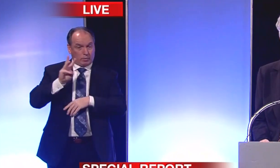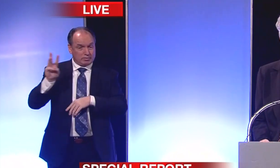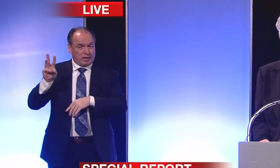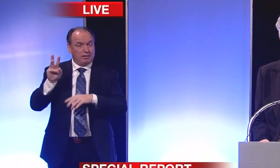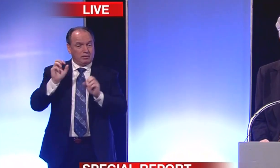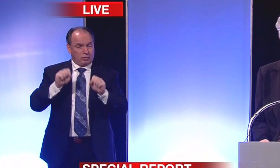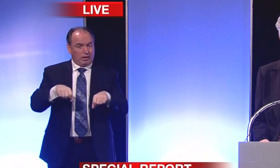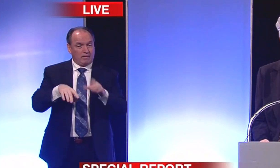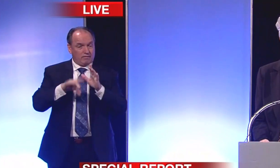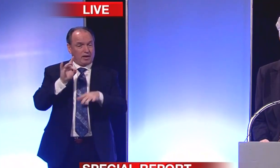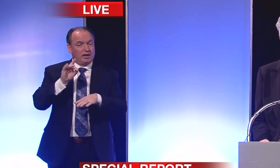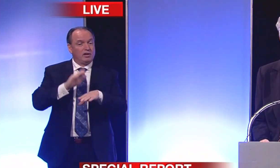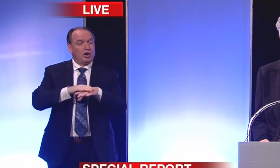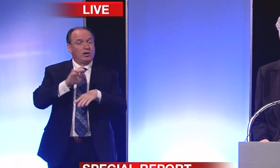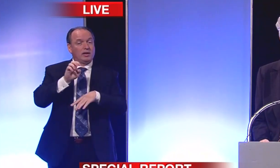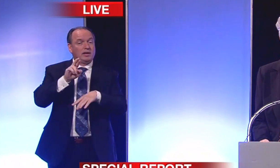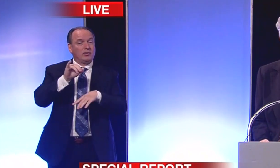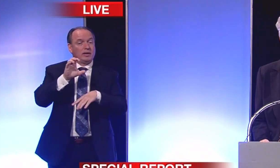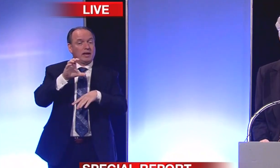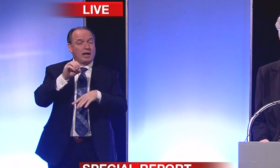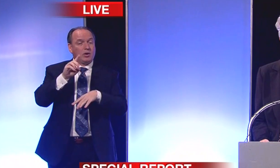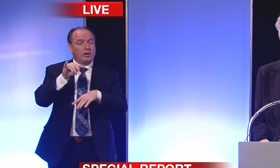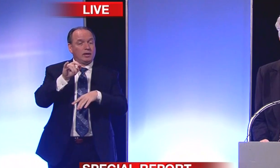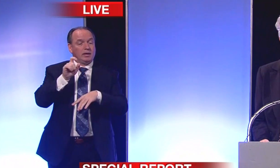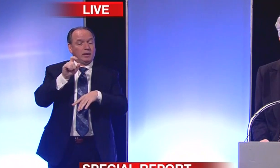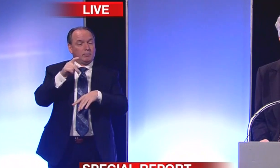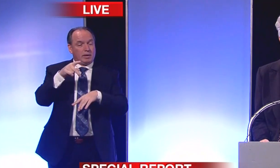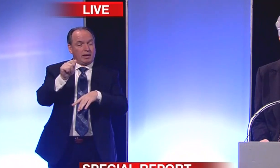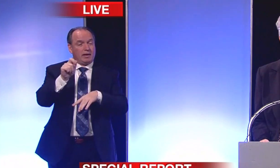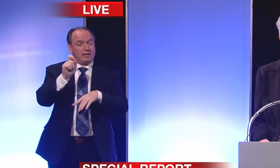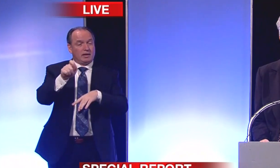ALL OF THE RESTRICTIONS AND ALLOWABLE ACTIVITIES FOR THE